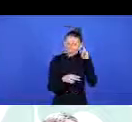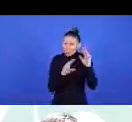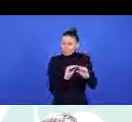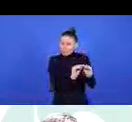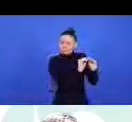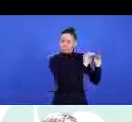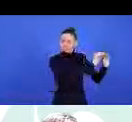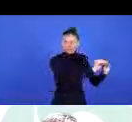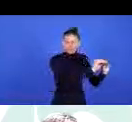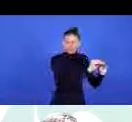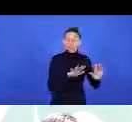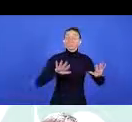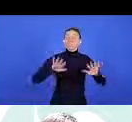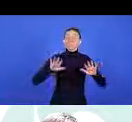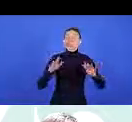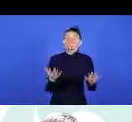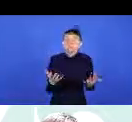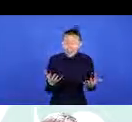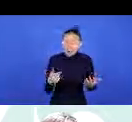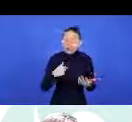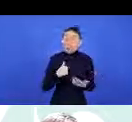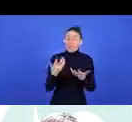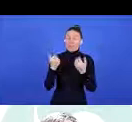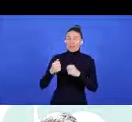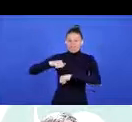so it is necessary to take care for them,